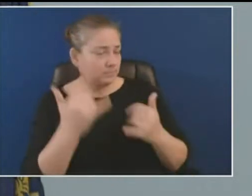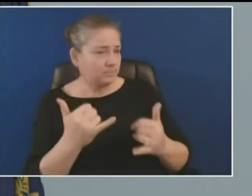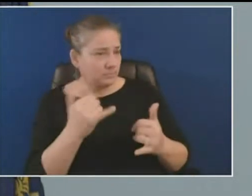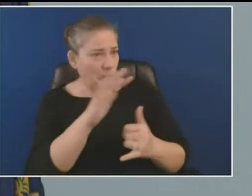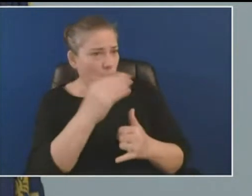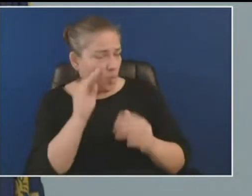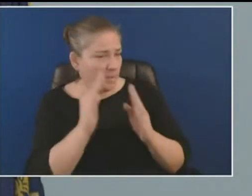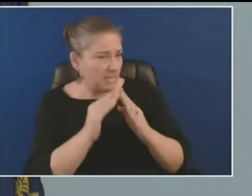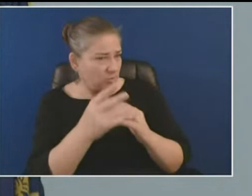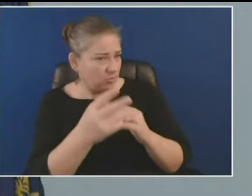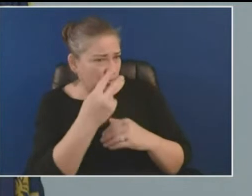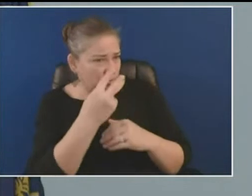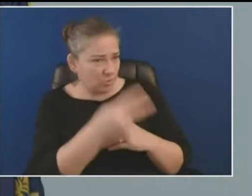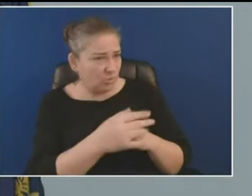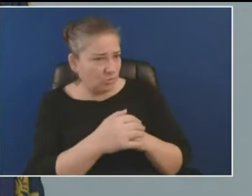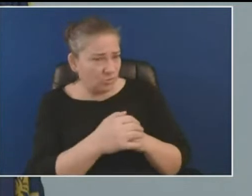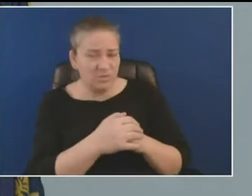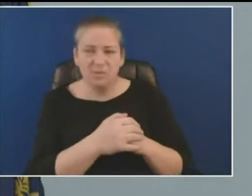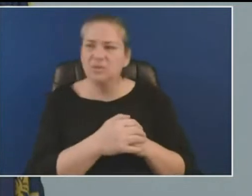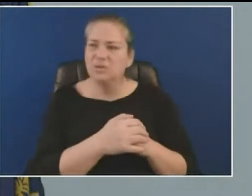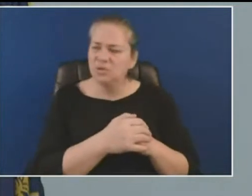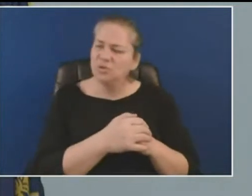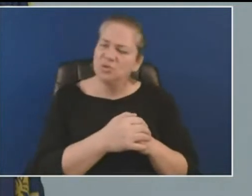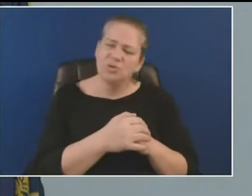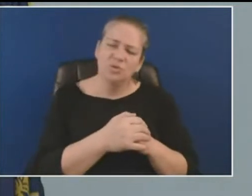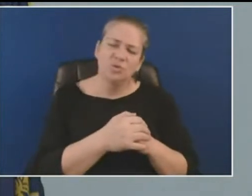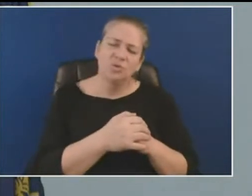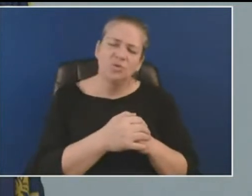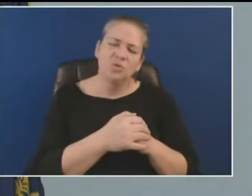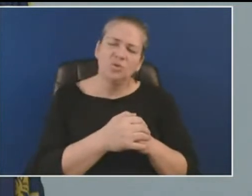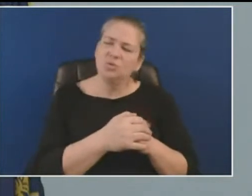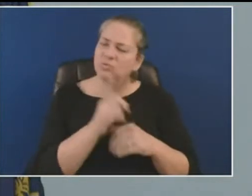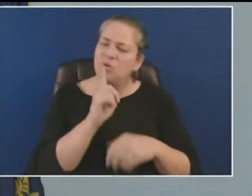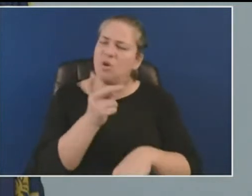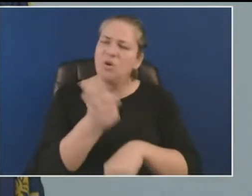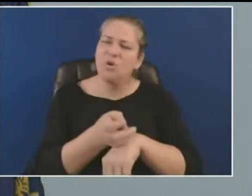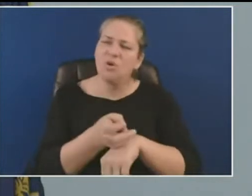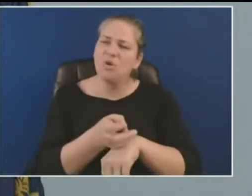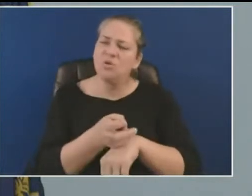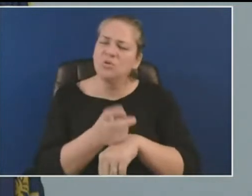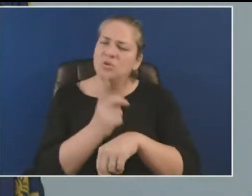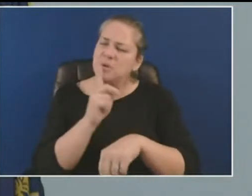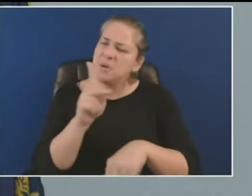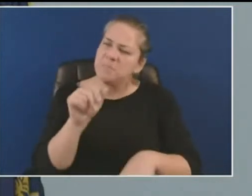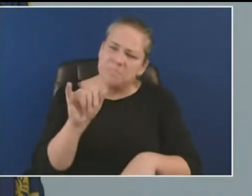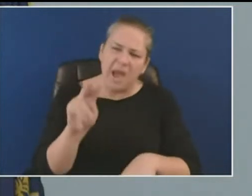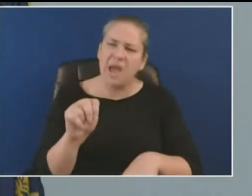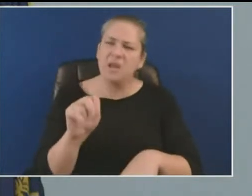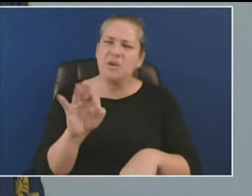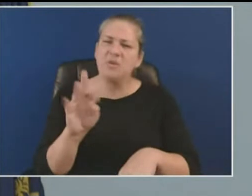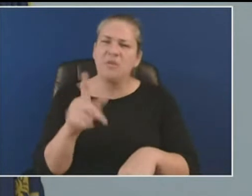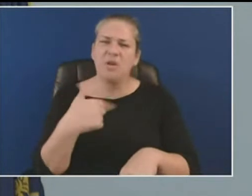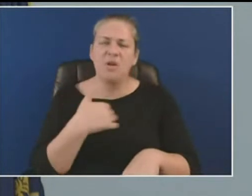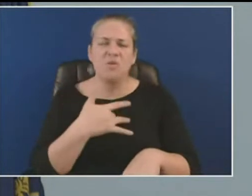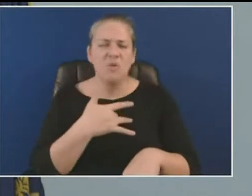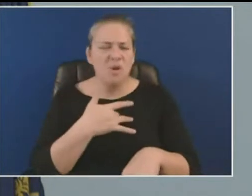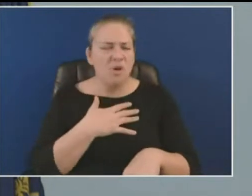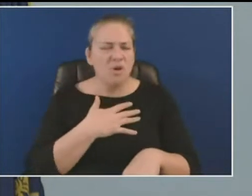It's really hard and. Really painful. I spent eight hours wondering if one of my cousins was still alive.